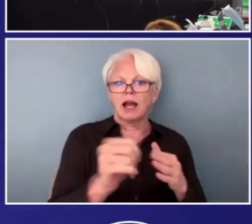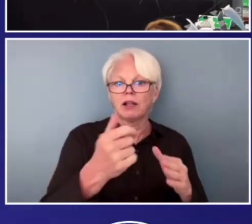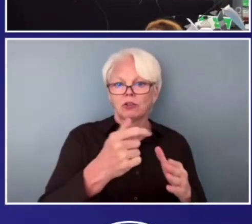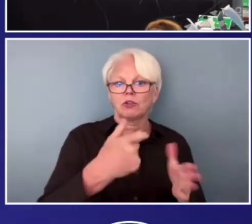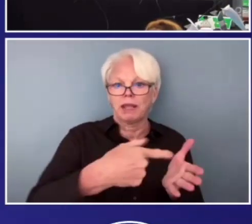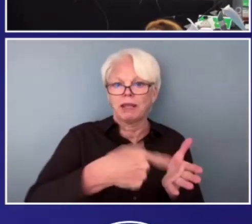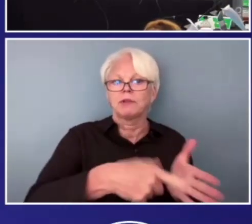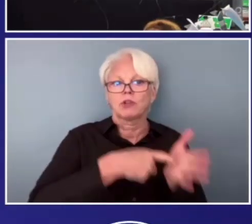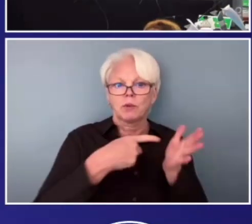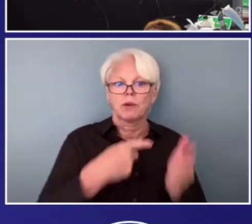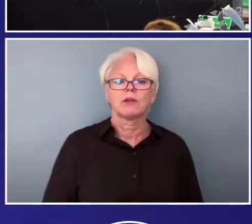Jacob?